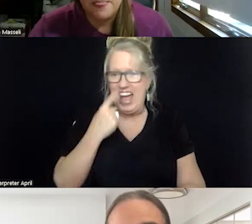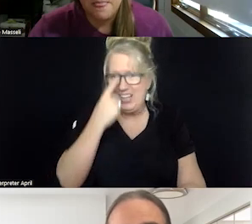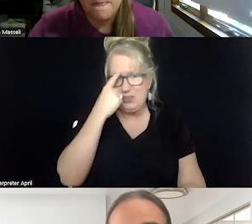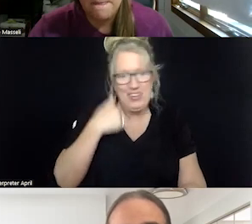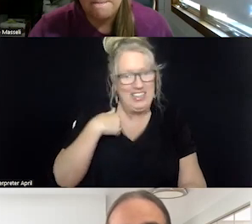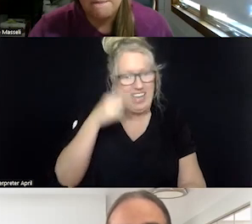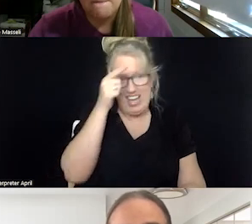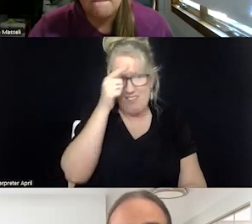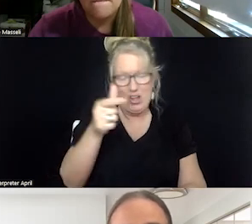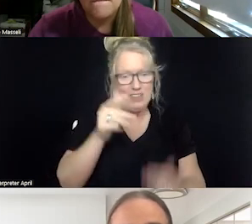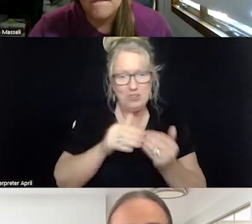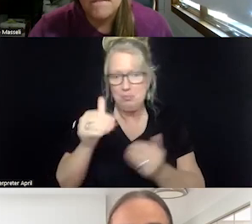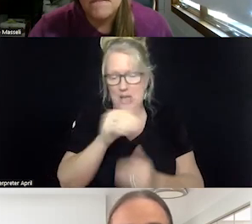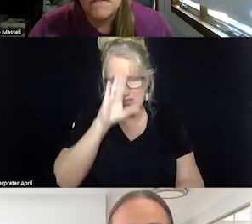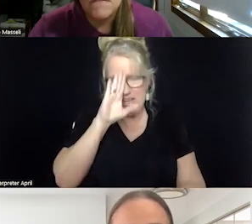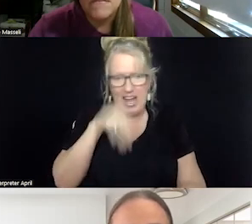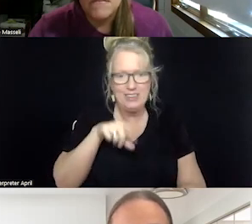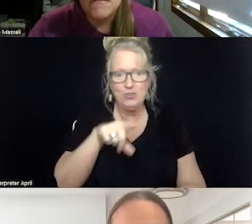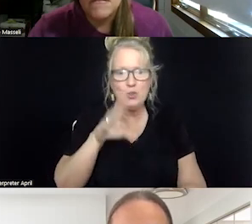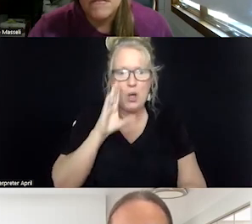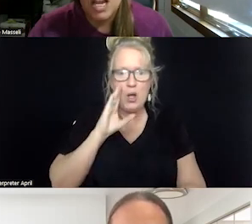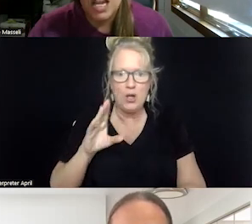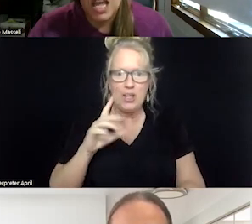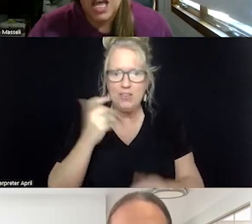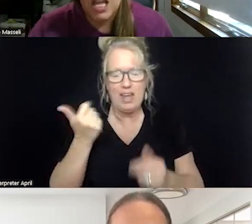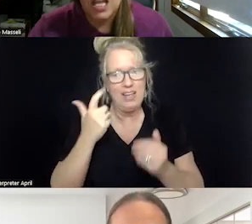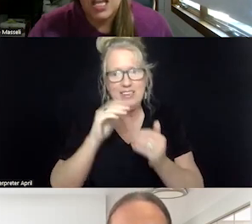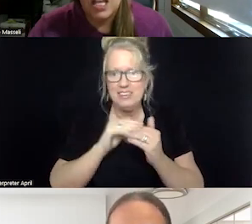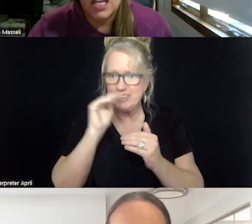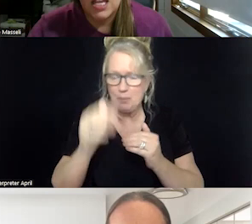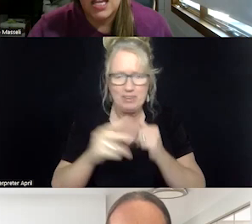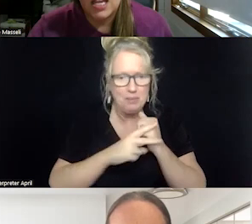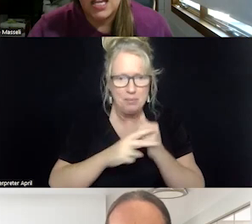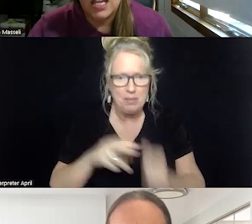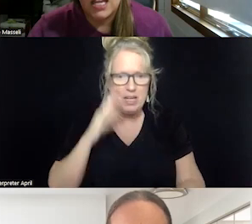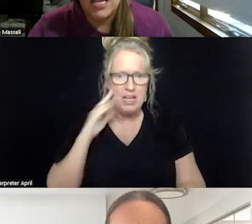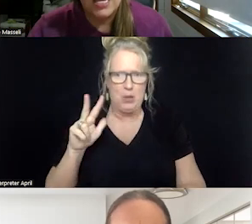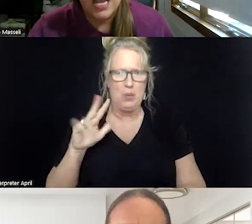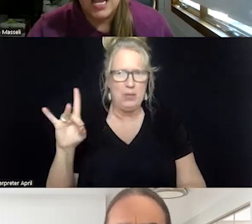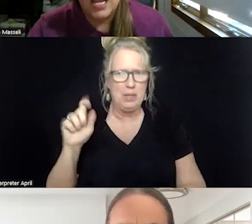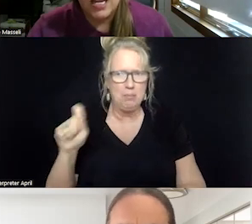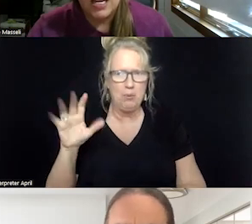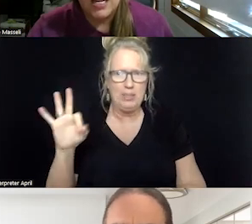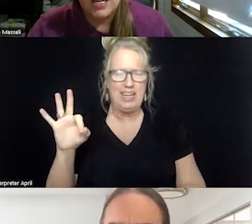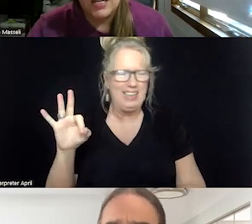THIS EXCEPT I KNOW IT IS SAVINGS. 38 MILLION IS WAY TOO LOW.